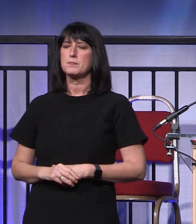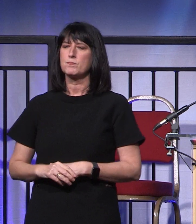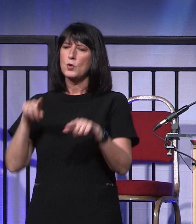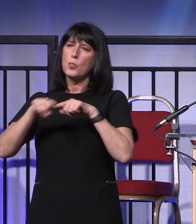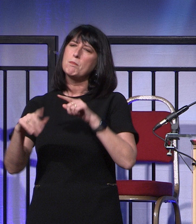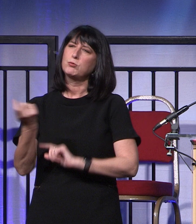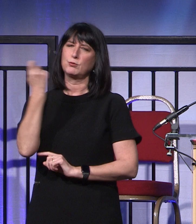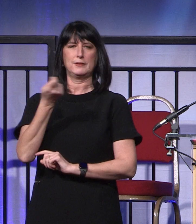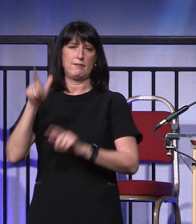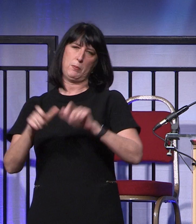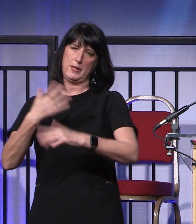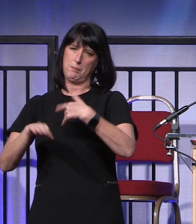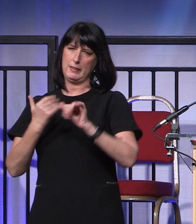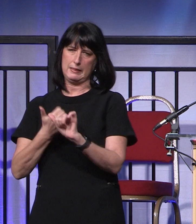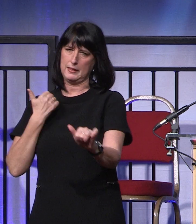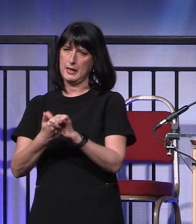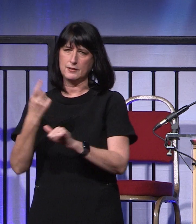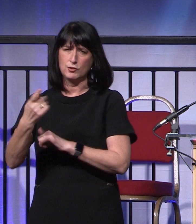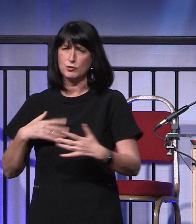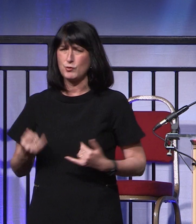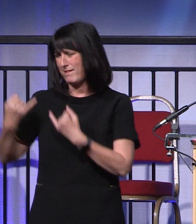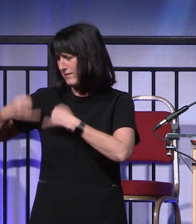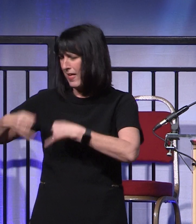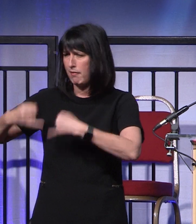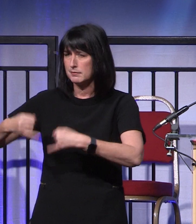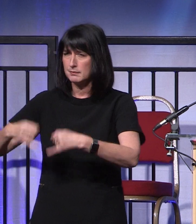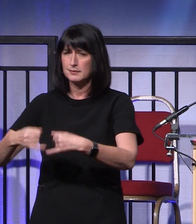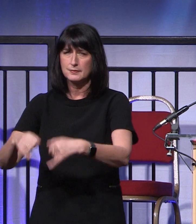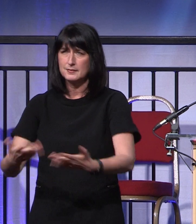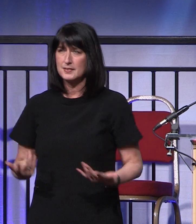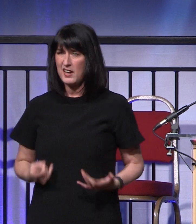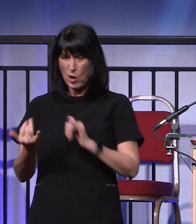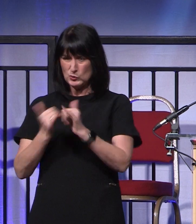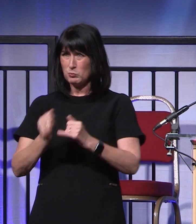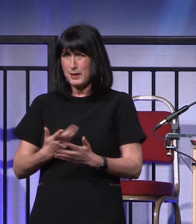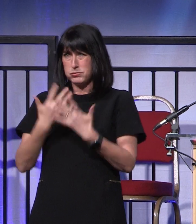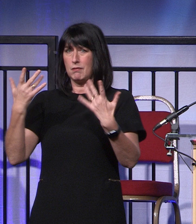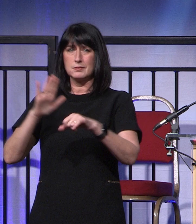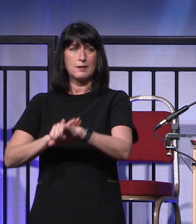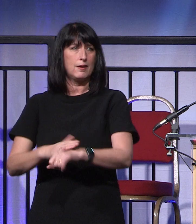have failed at some point in their careers sometimes multiple times Steve